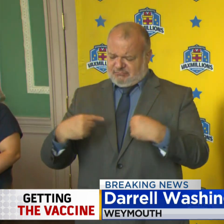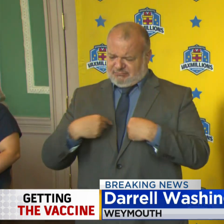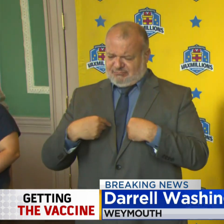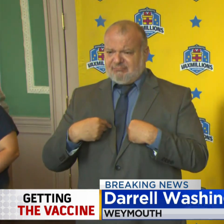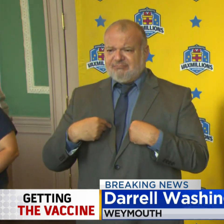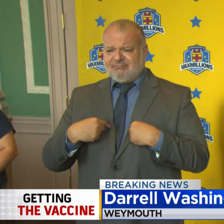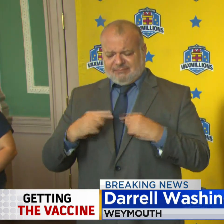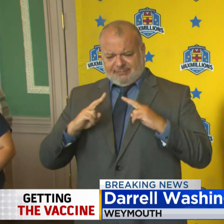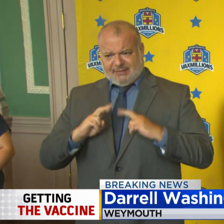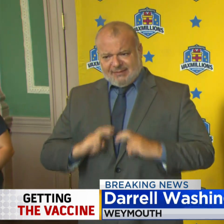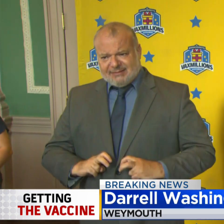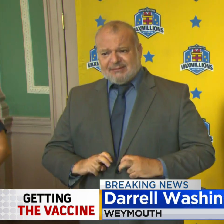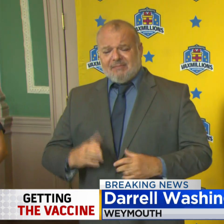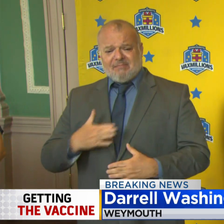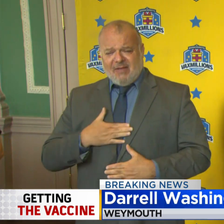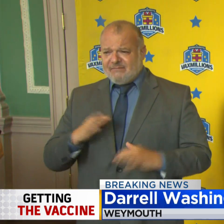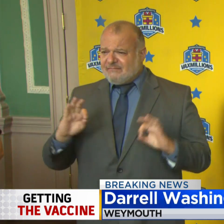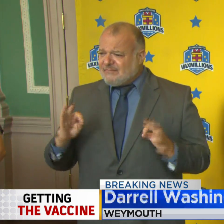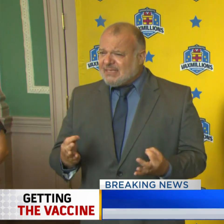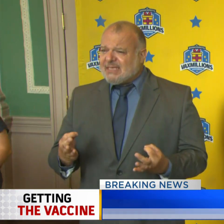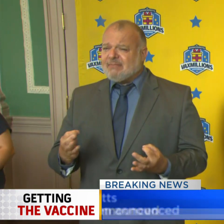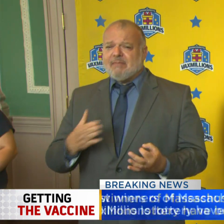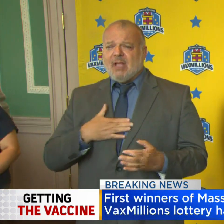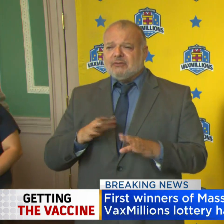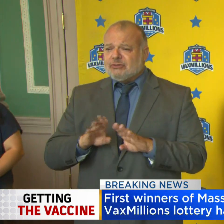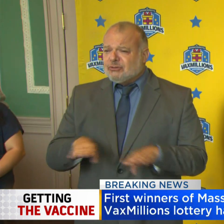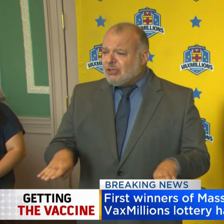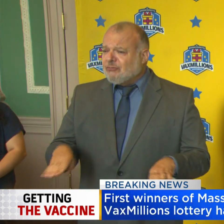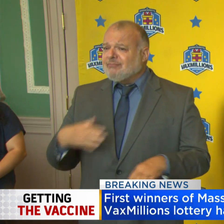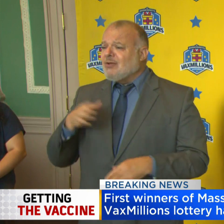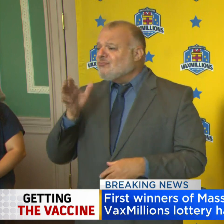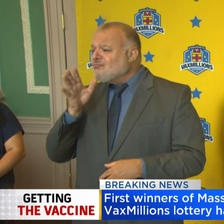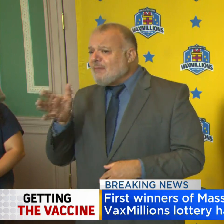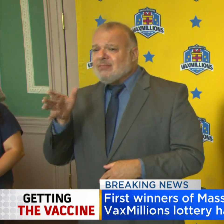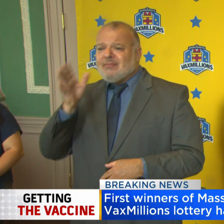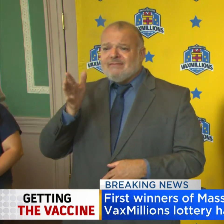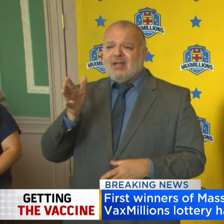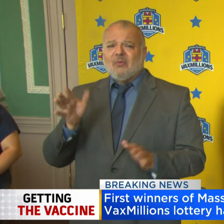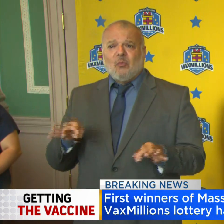TURN OFF, LIKE A LOT OF PEOPLE ON TV, AND JUST REALLY ASK